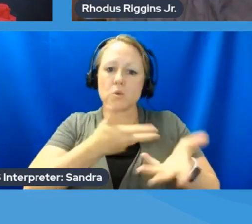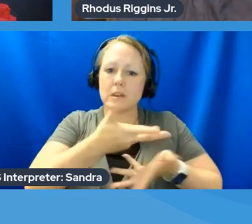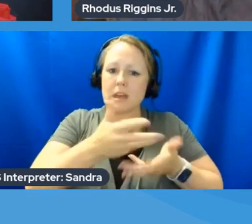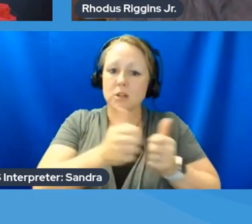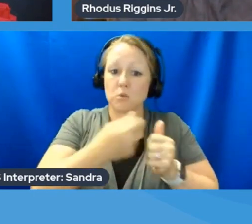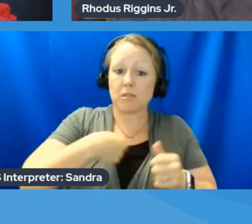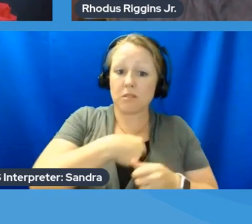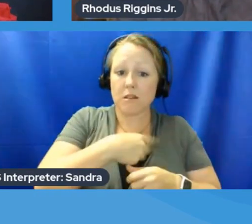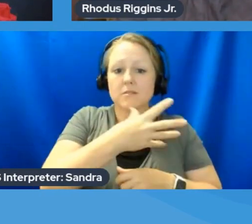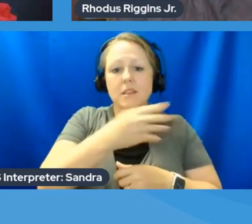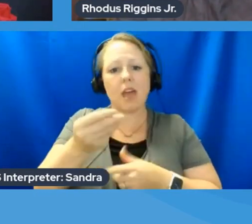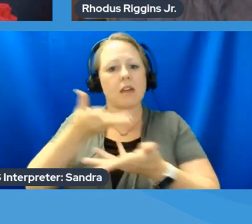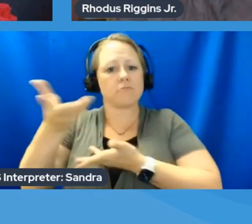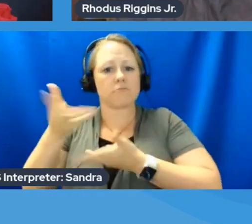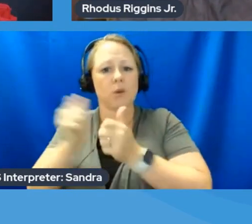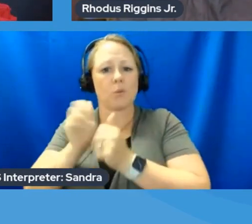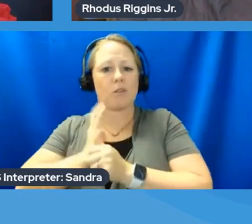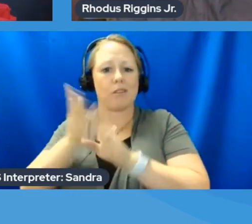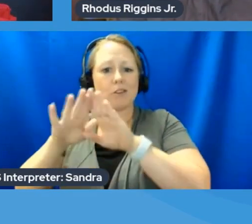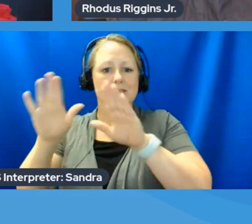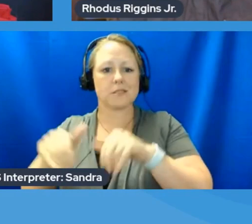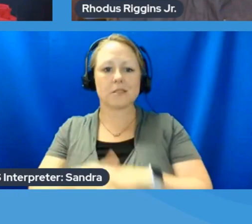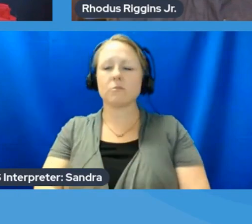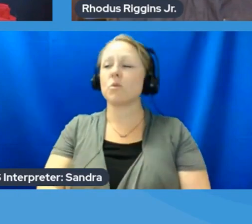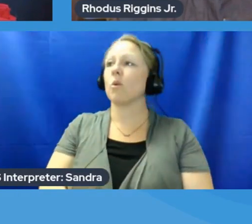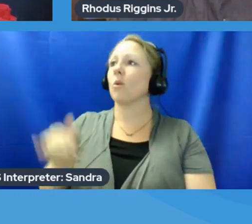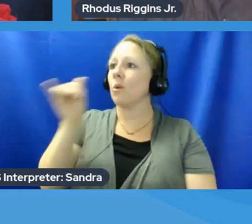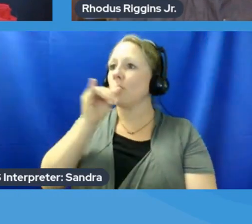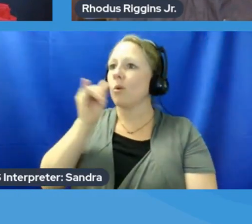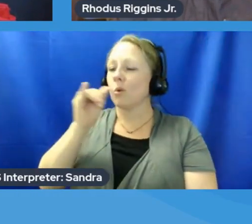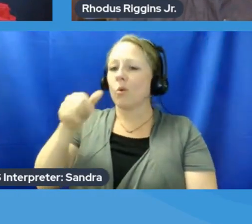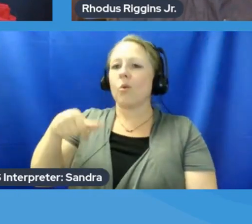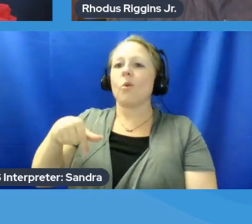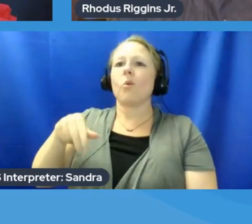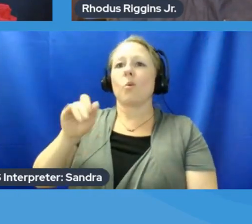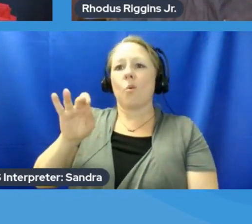Yeah. In a qualitative way, probably and quantitative, right?